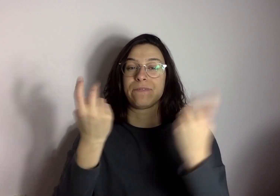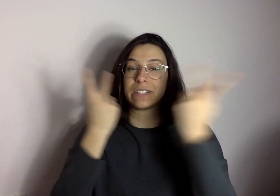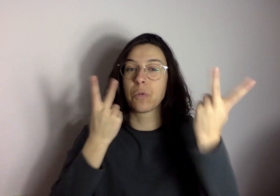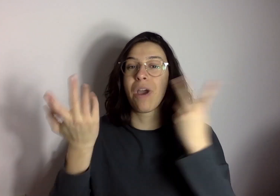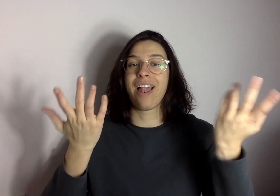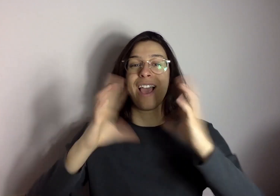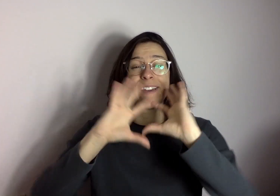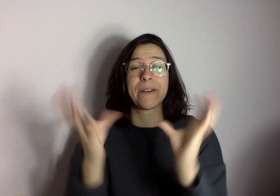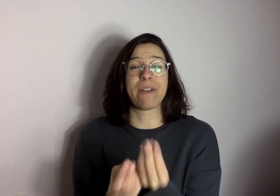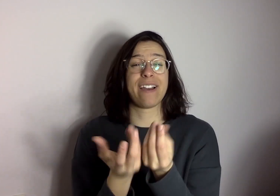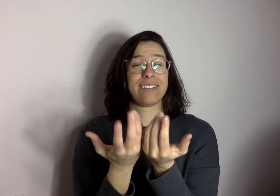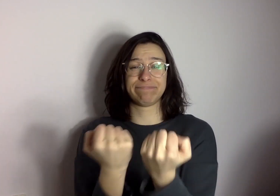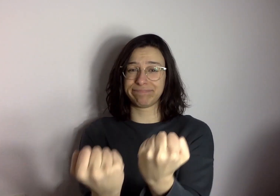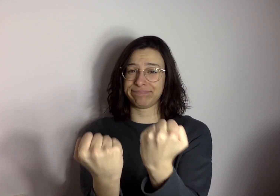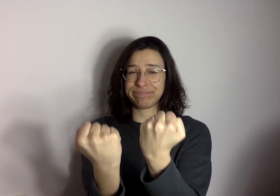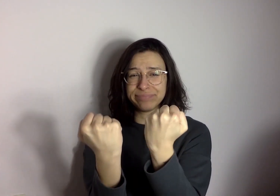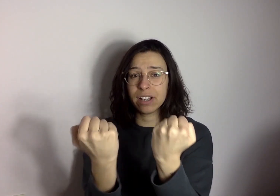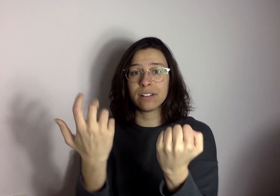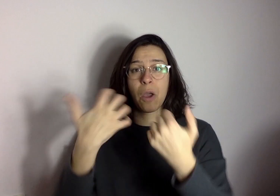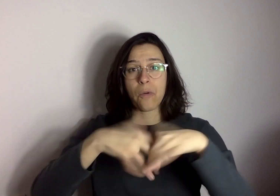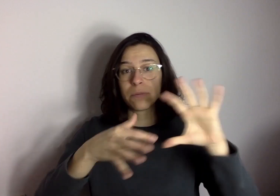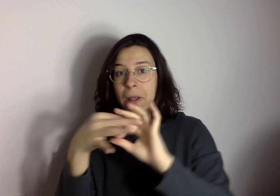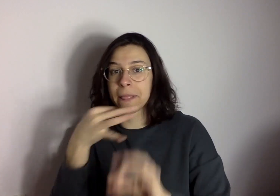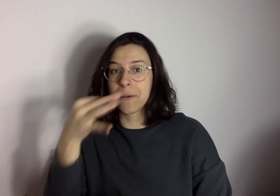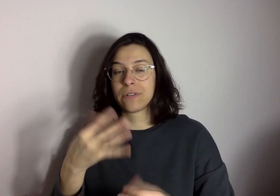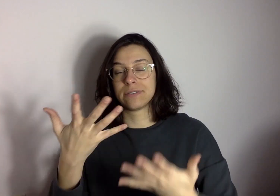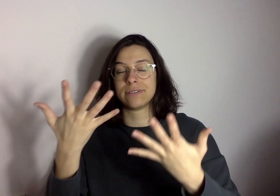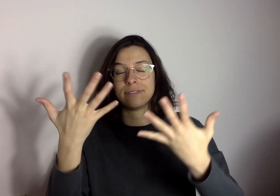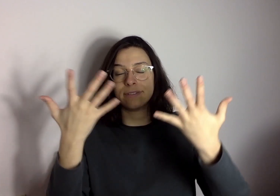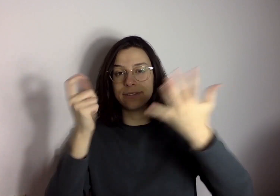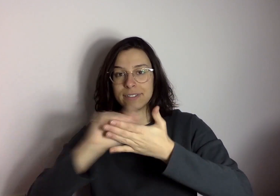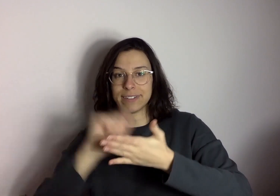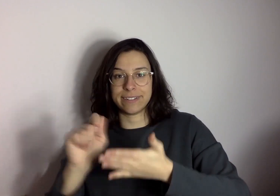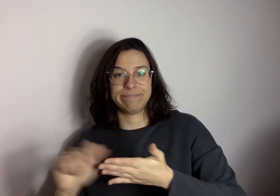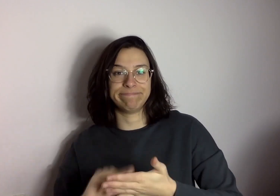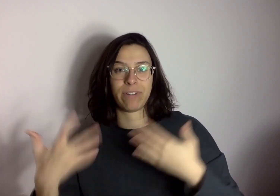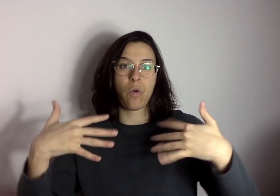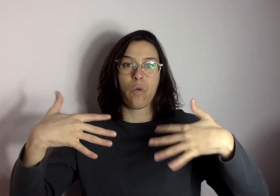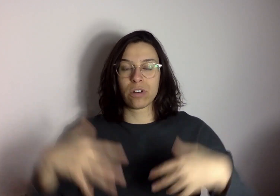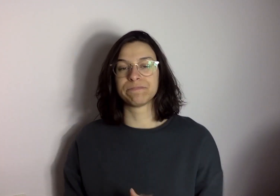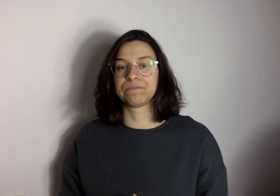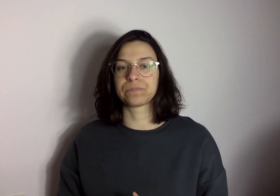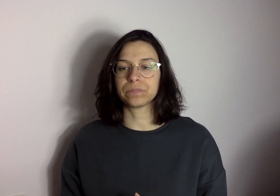We are very visual. Strongly. And to translate that in german is hard.